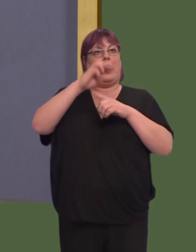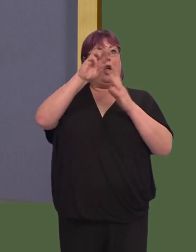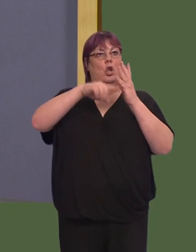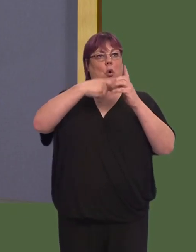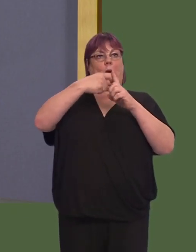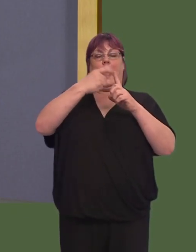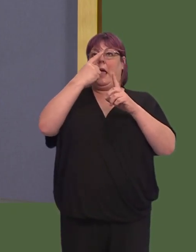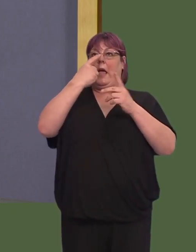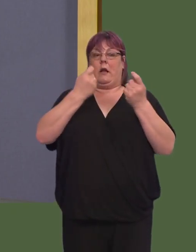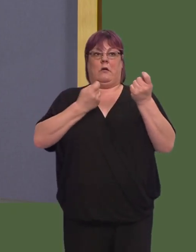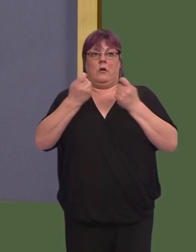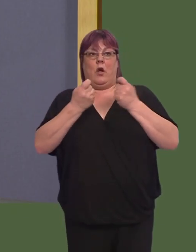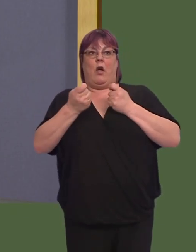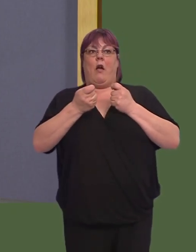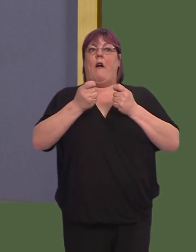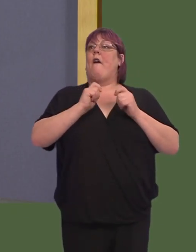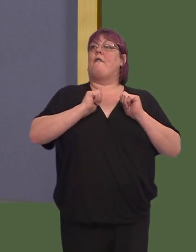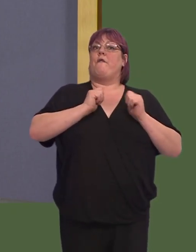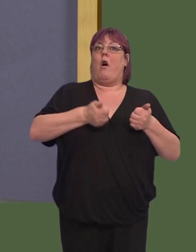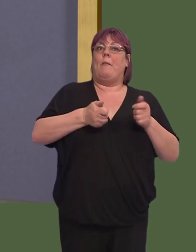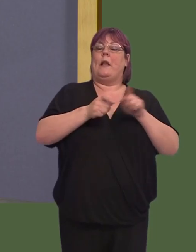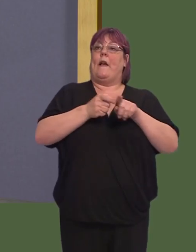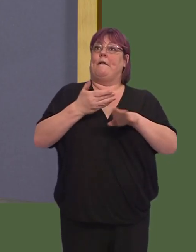and fishing, once the UK has left the EU.